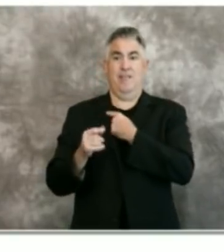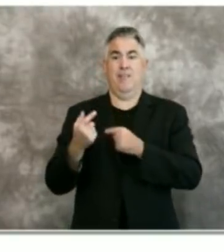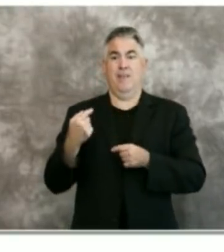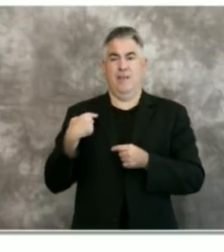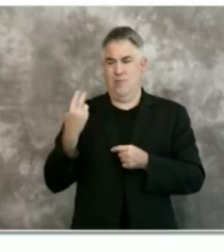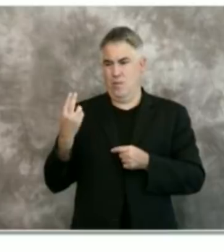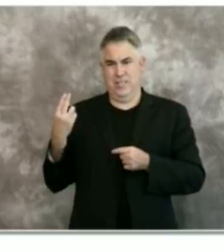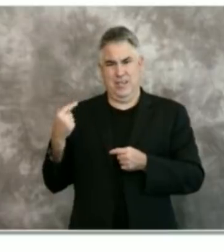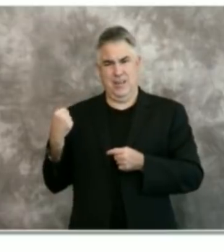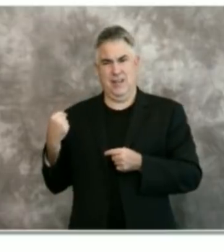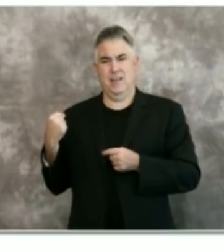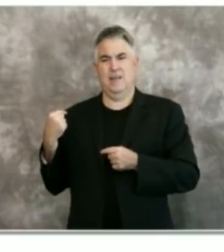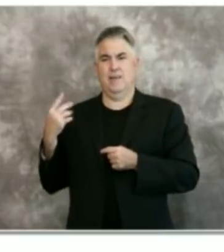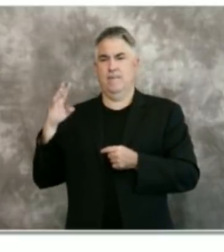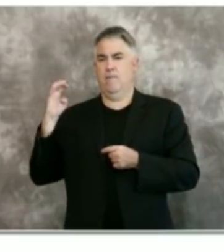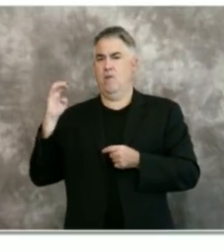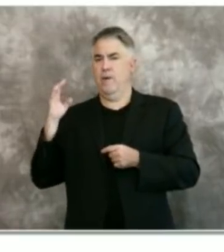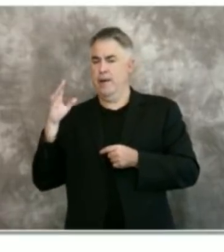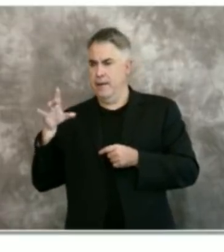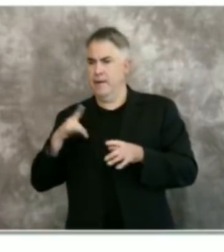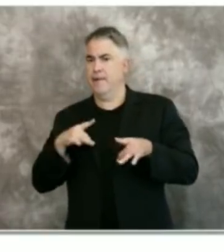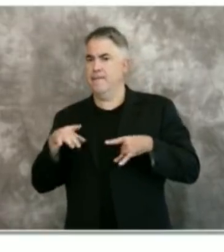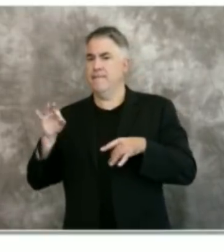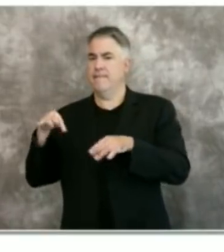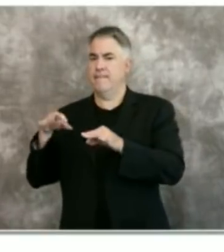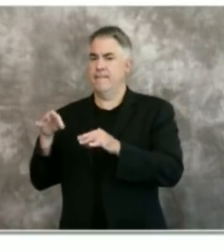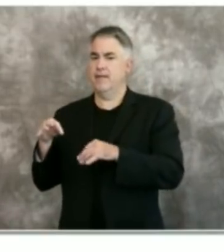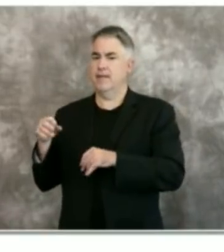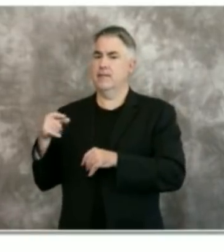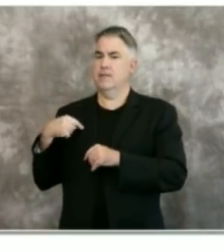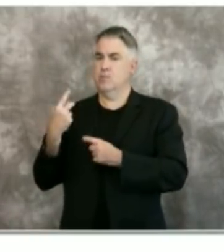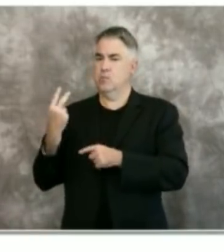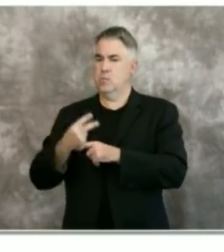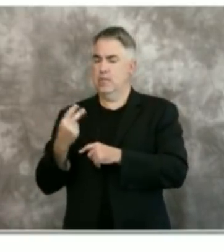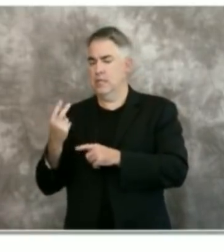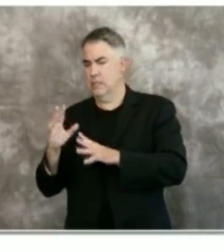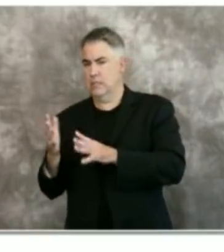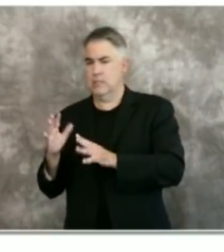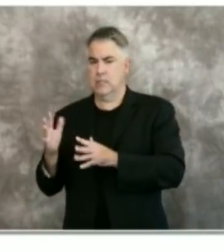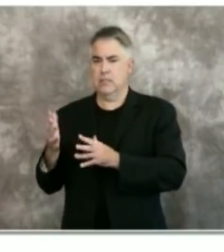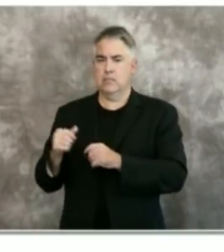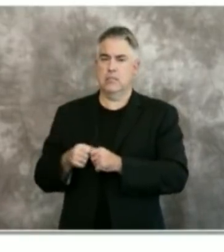594 CASES BUT WE'VE CENTS I BELIEVE WEDNESDAY. THE 25TH OF